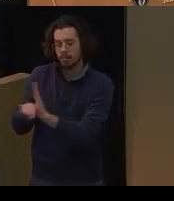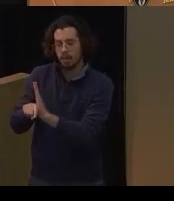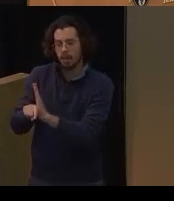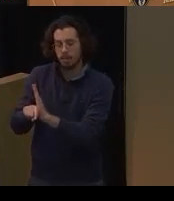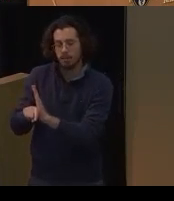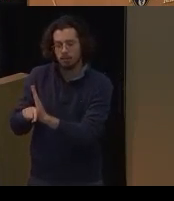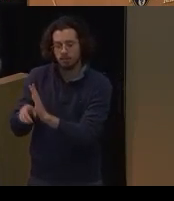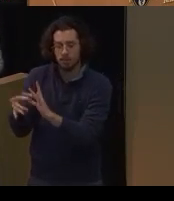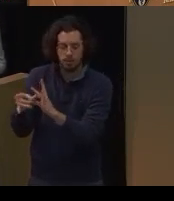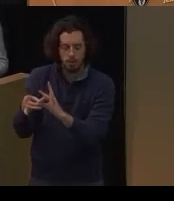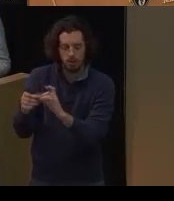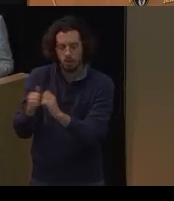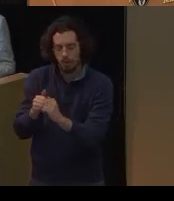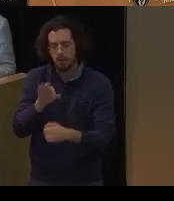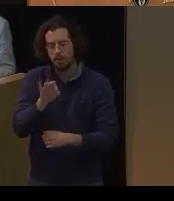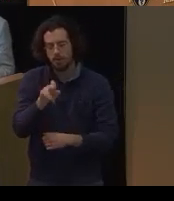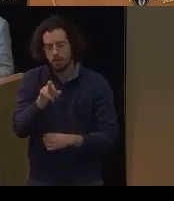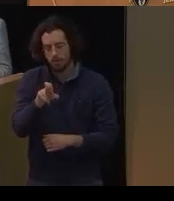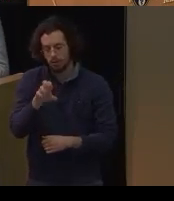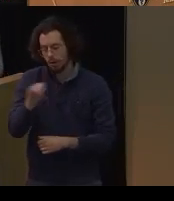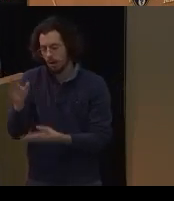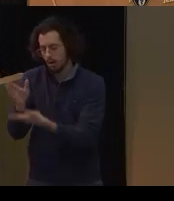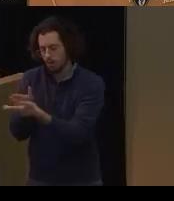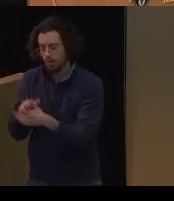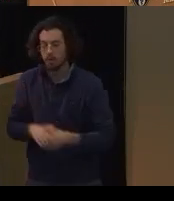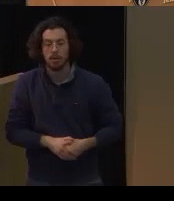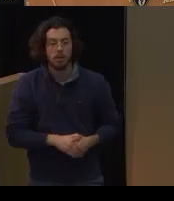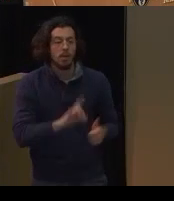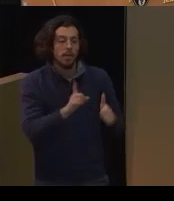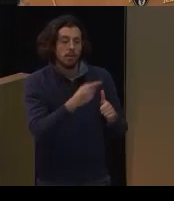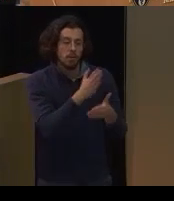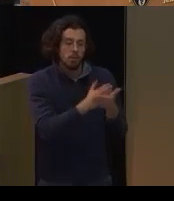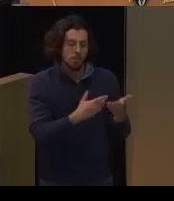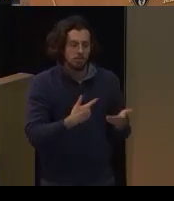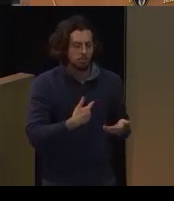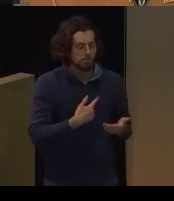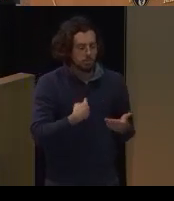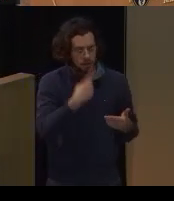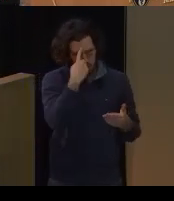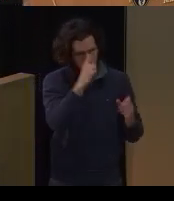and and the component so the first component is is very clearly in my mind a social component it